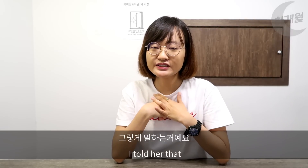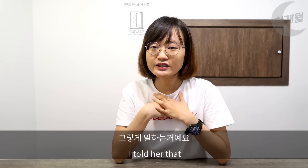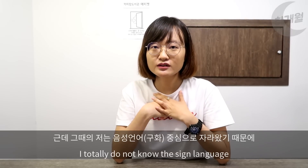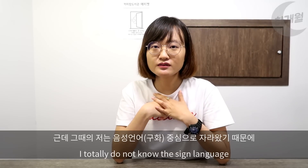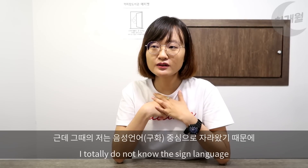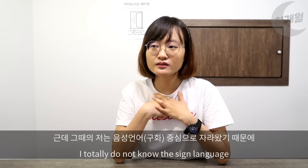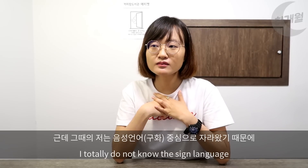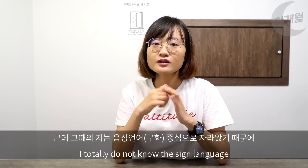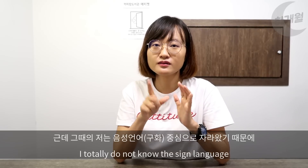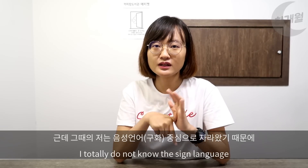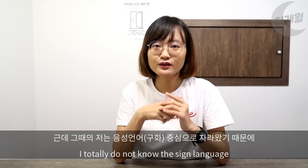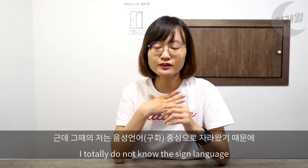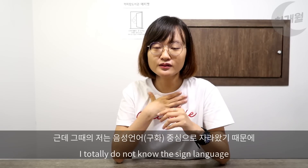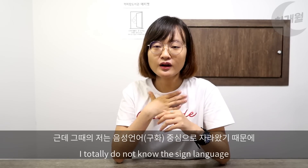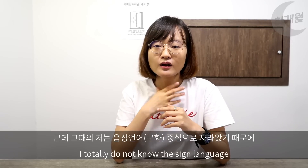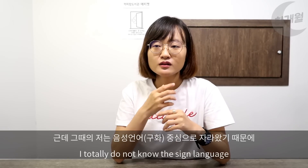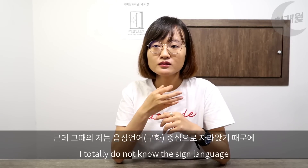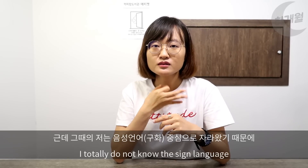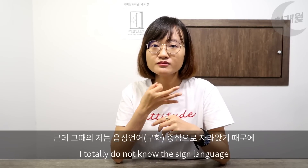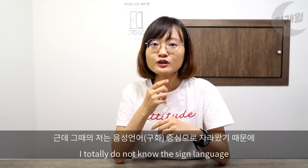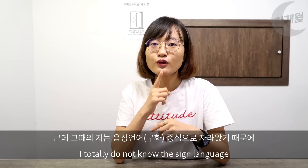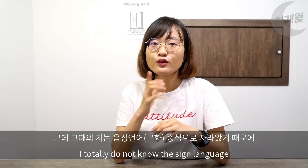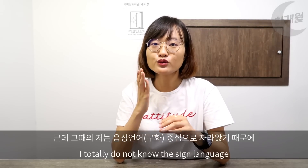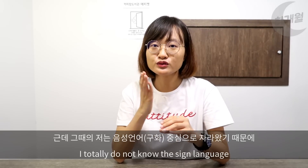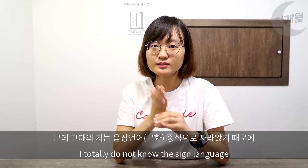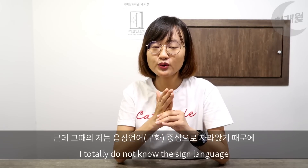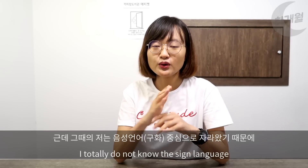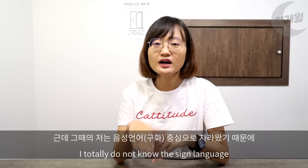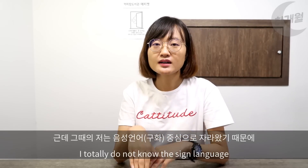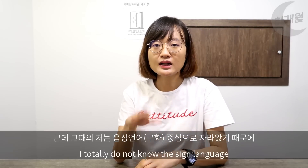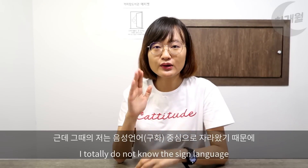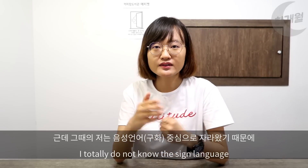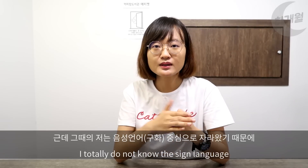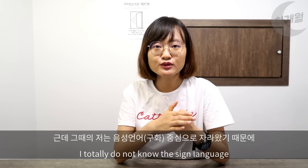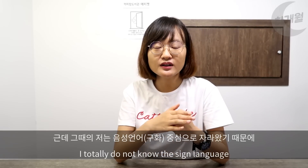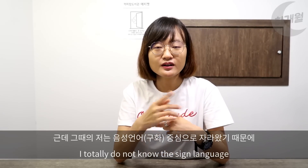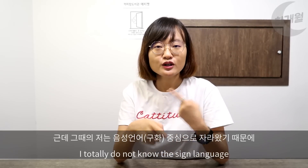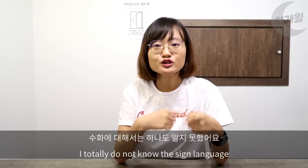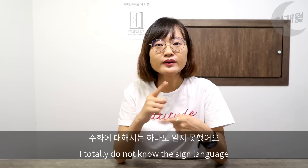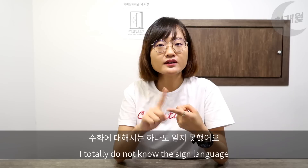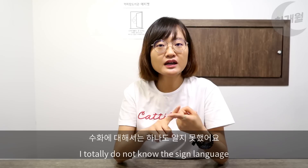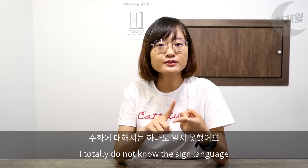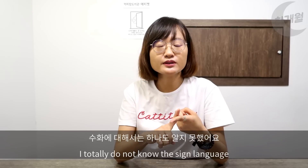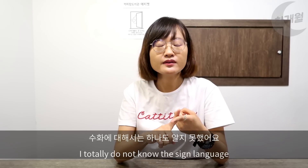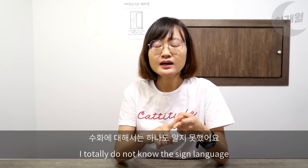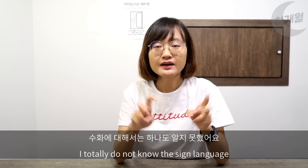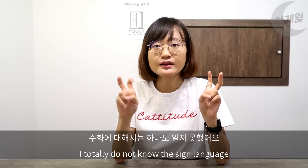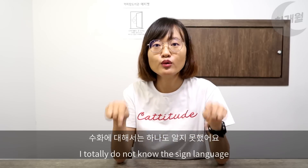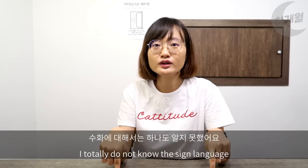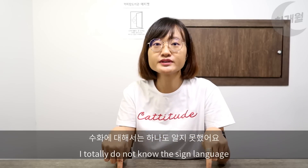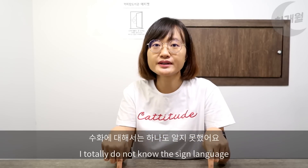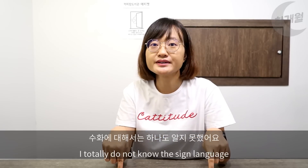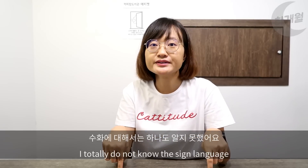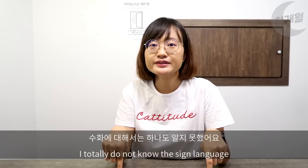I told her that I totally do not know the sign language